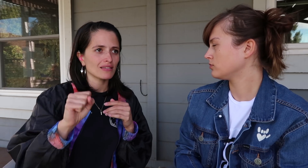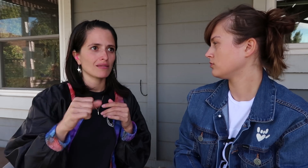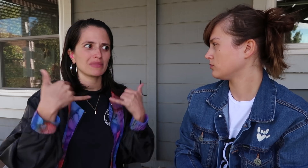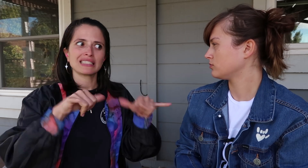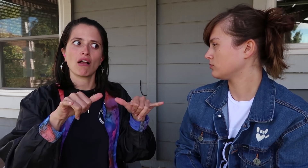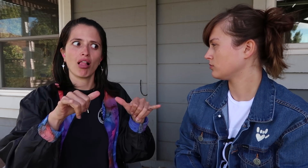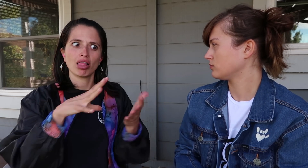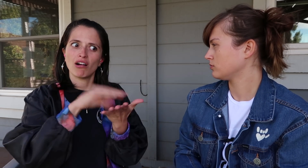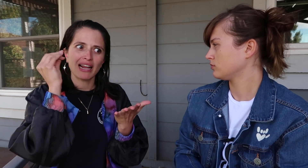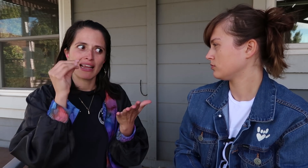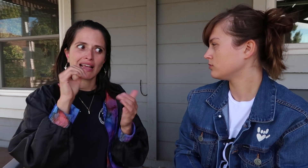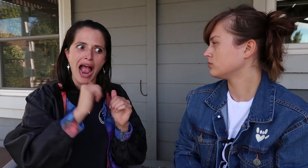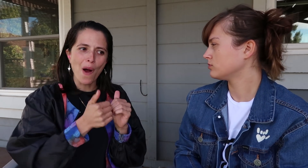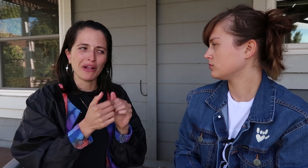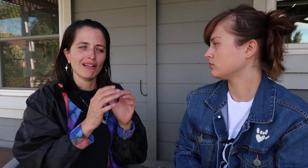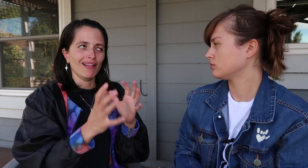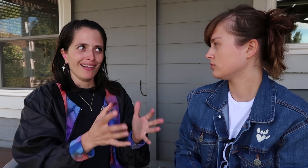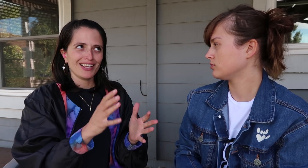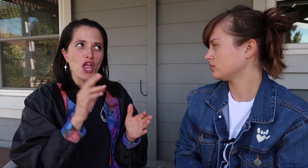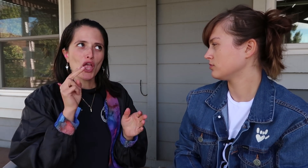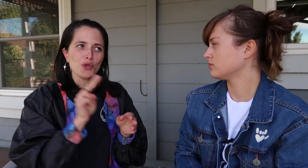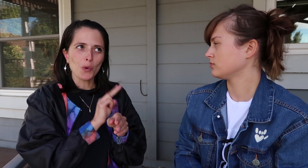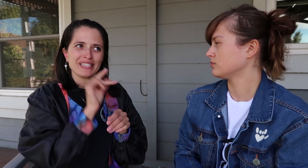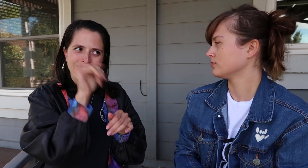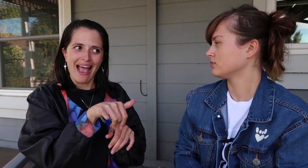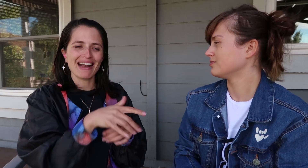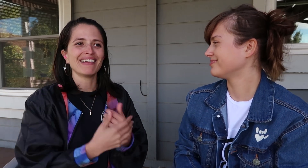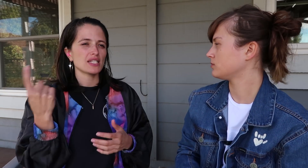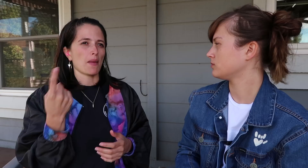I still learning how to use that though.